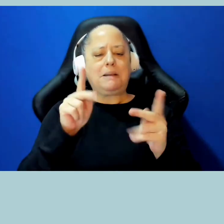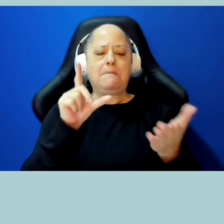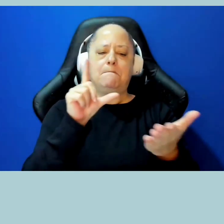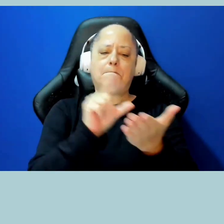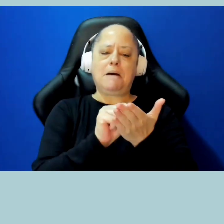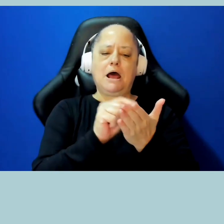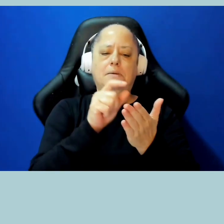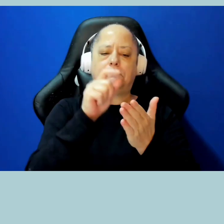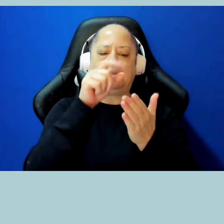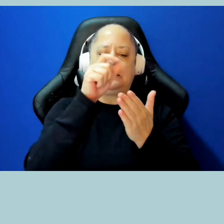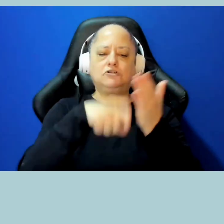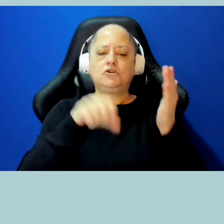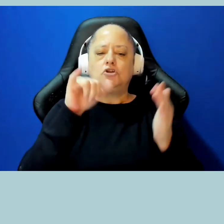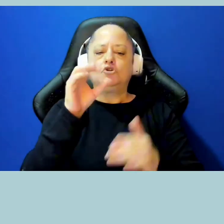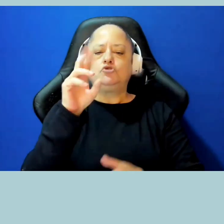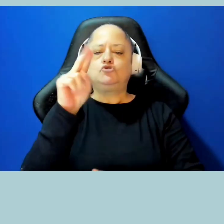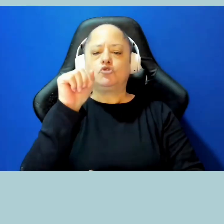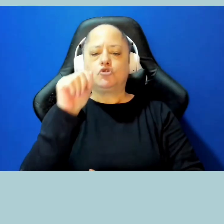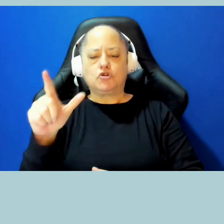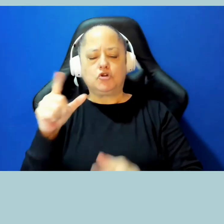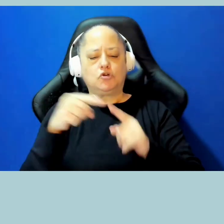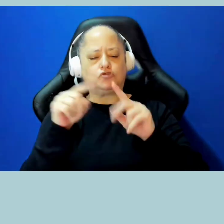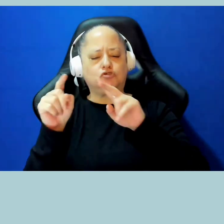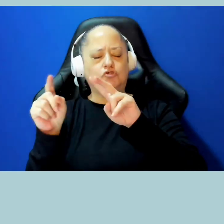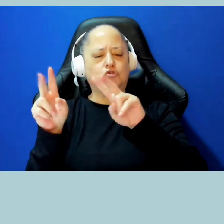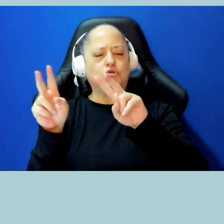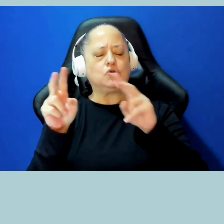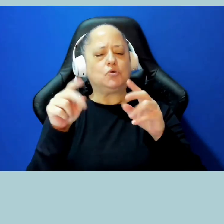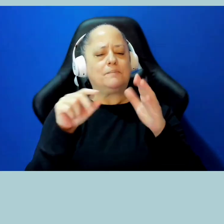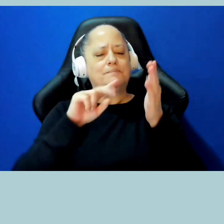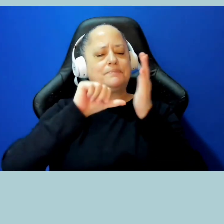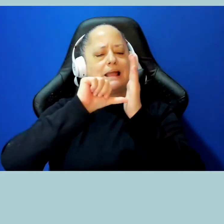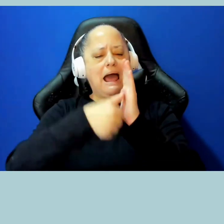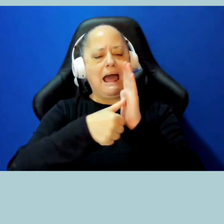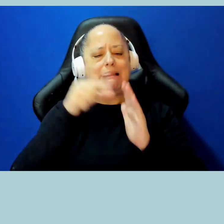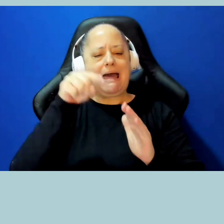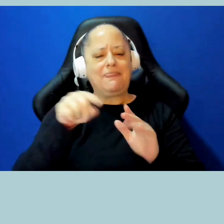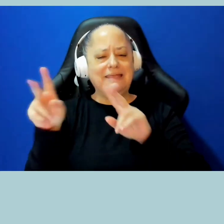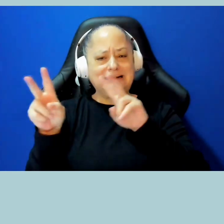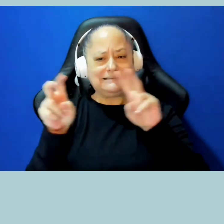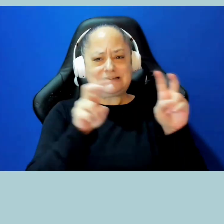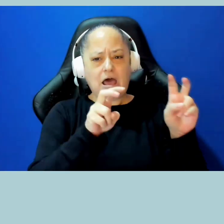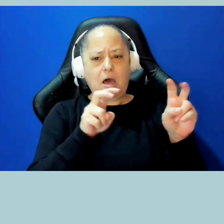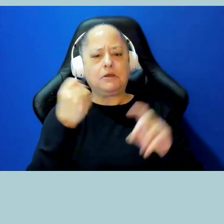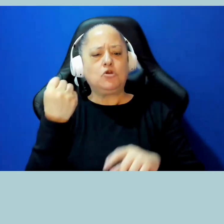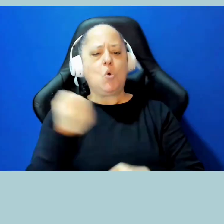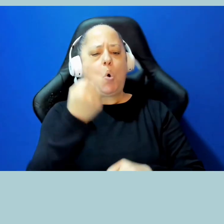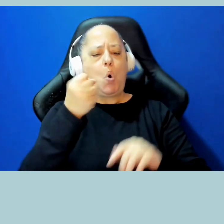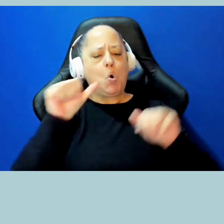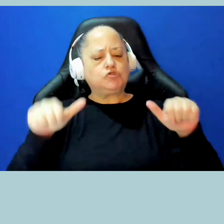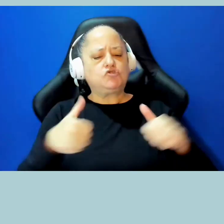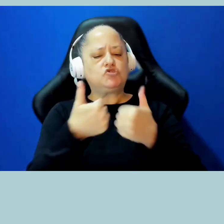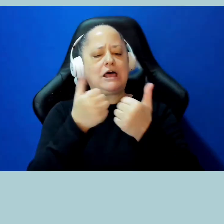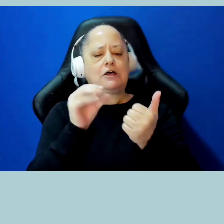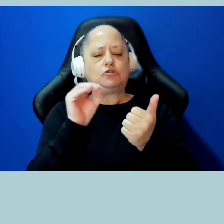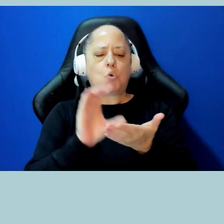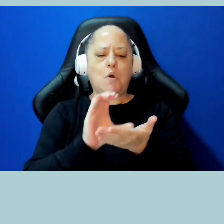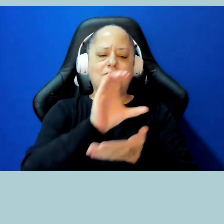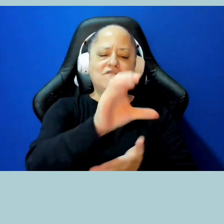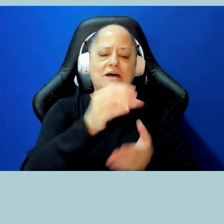ourselves to highlight these topics we want to hold challenges or funding opportunities that really highlight